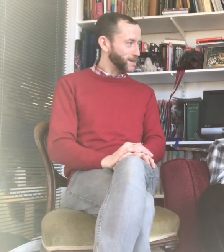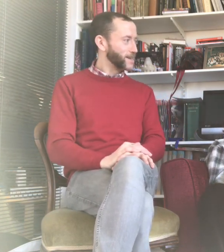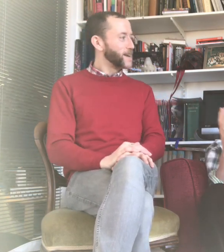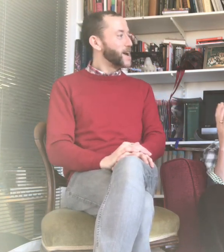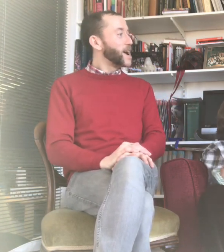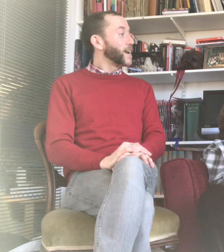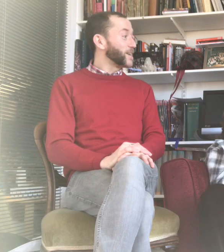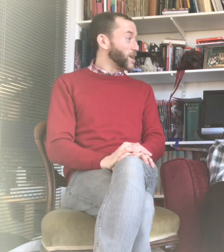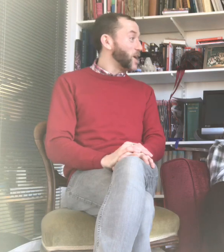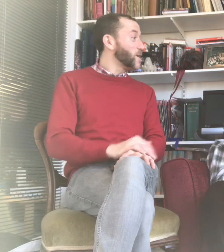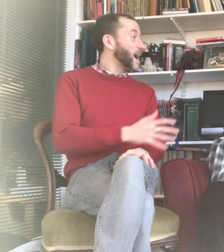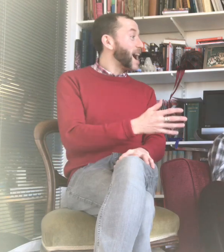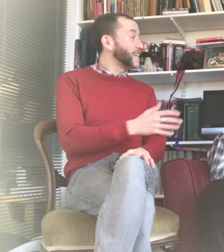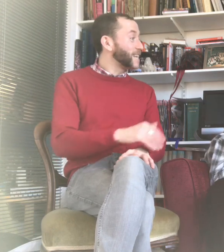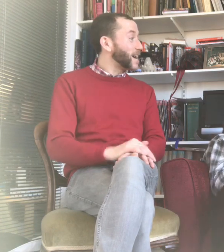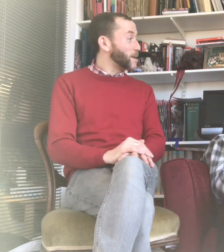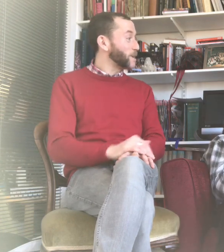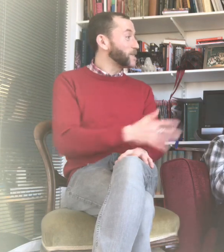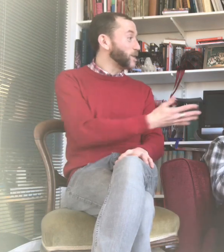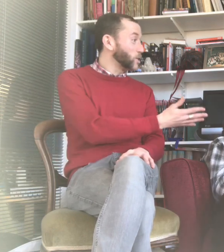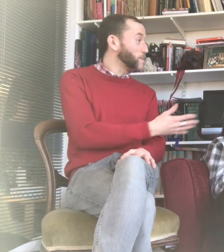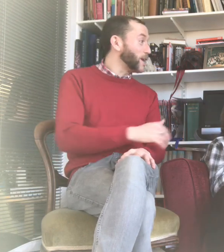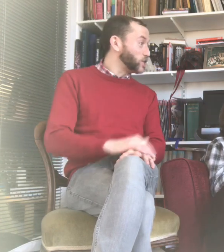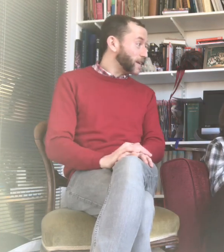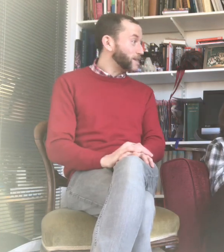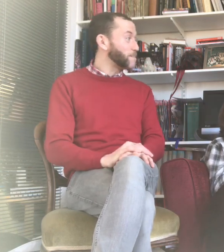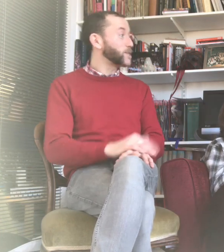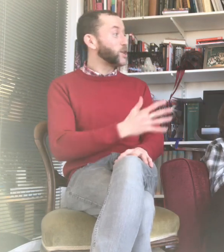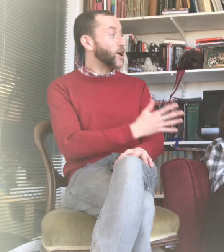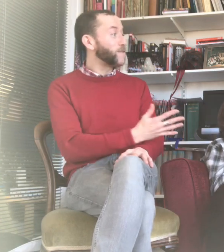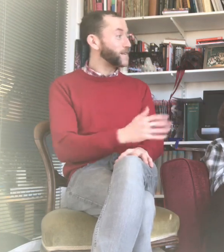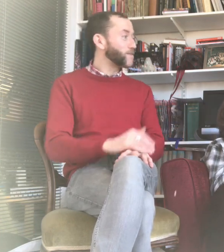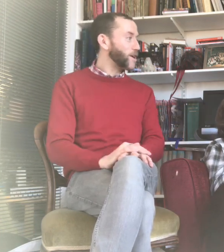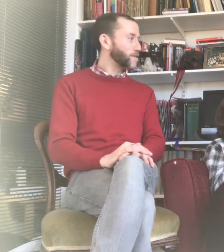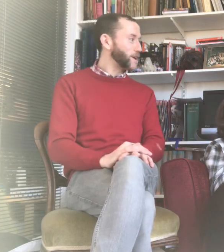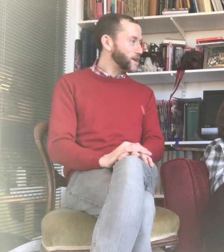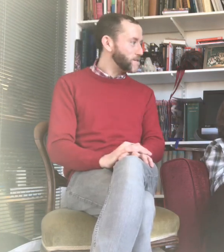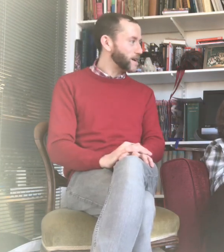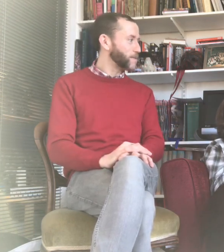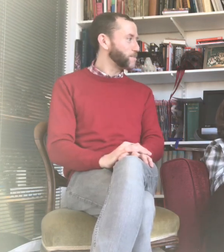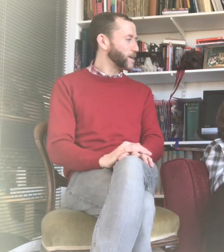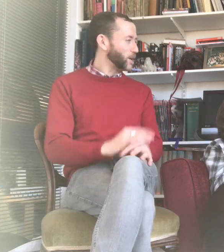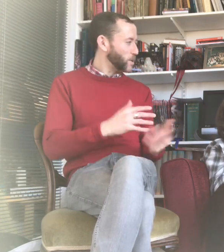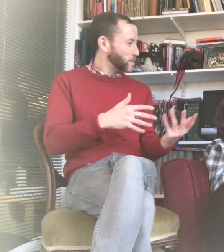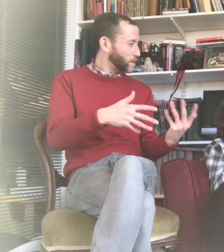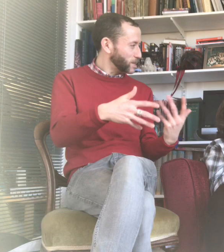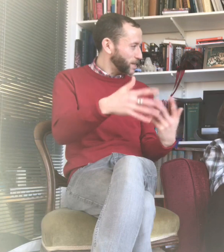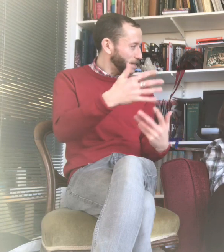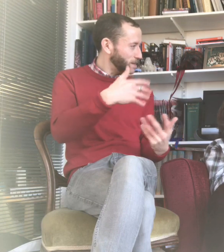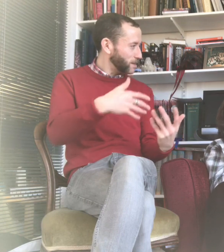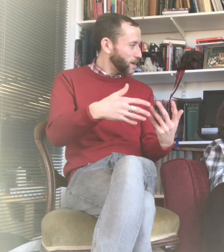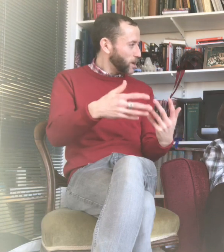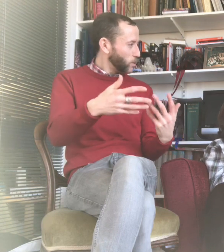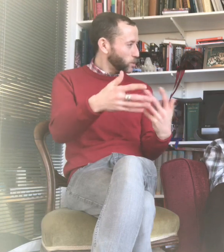Well there you go! Imagine - as you are talking gender - imagine half Deaf/half hearing but you know...